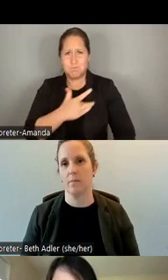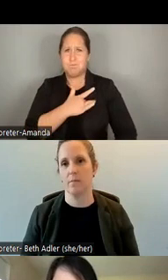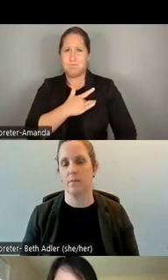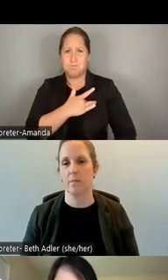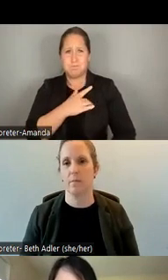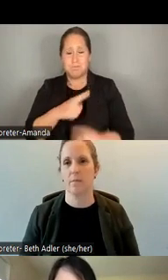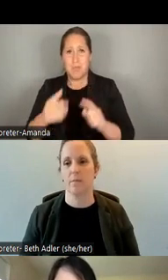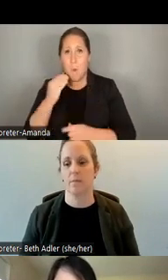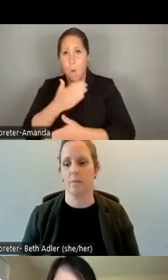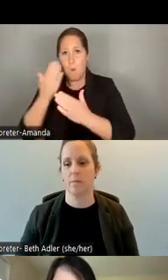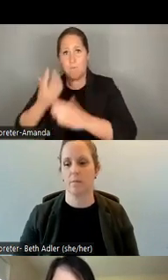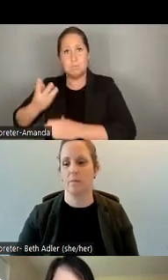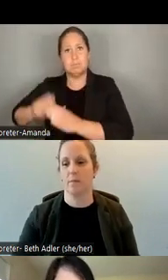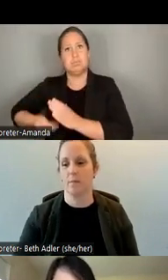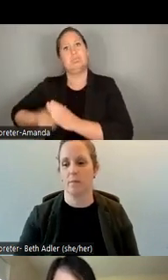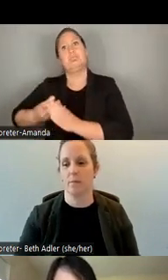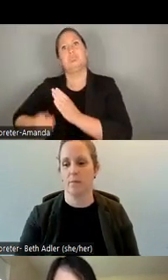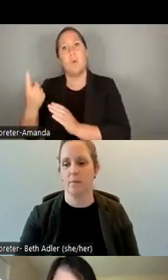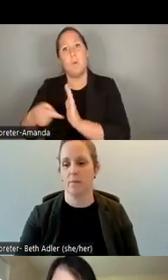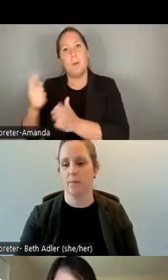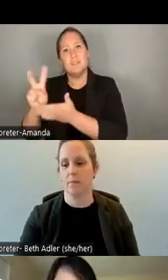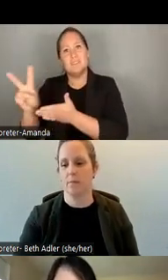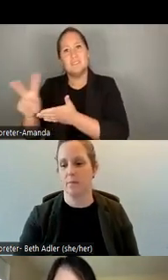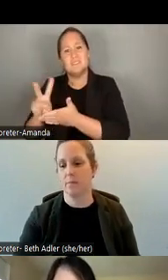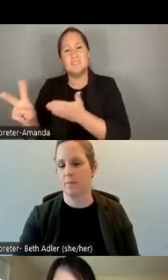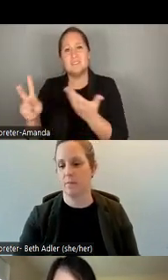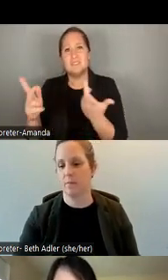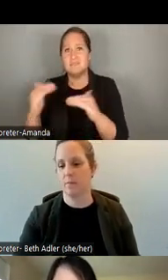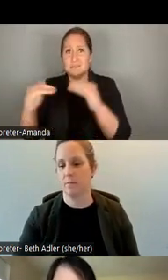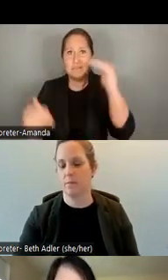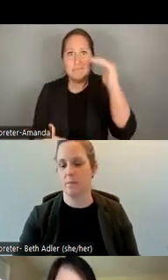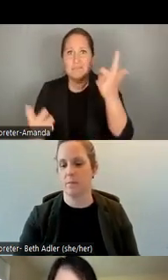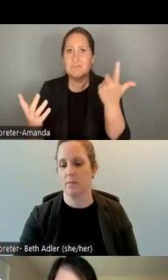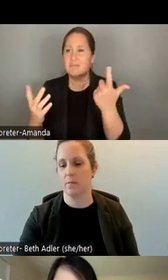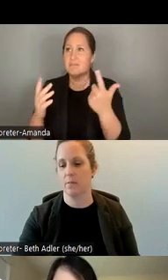remarkable disparities and Injustice that this homeless population faces and furthermore the